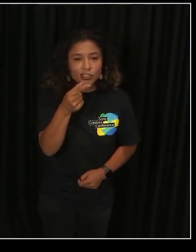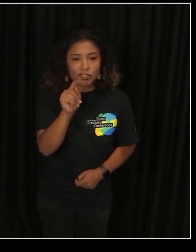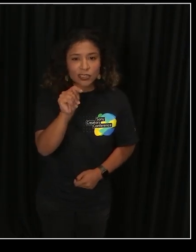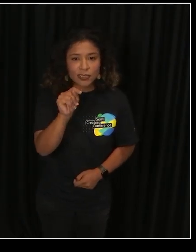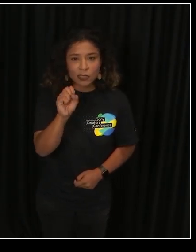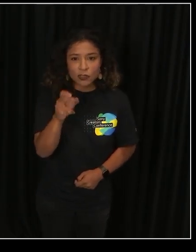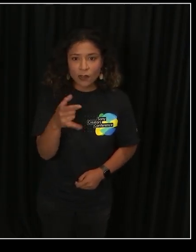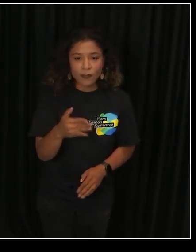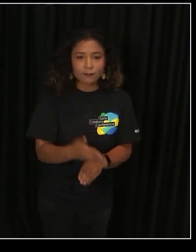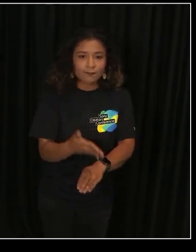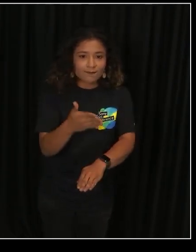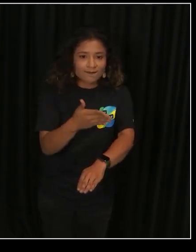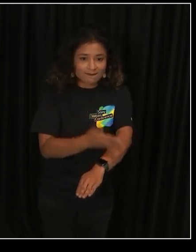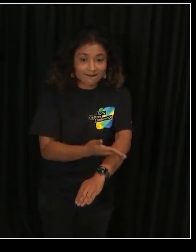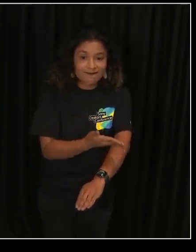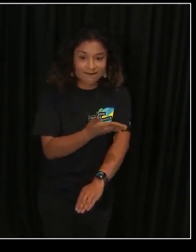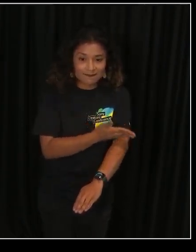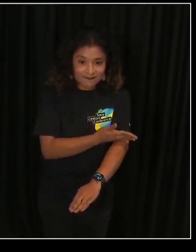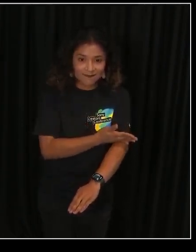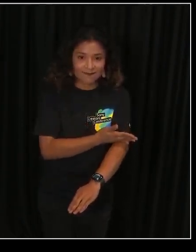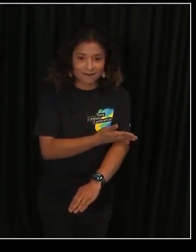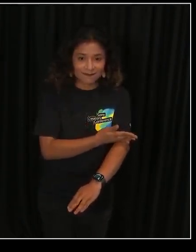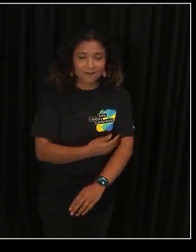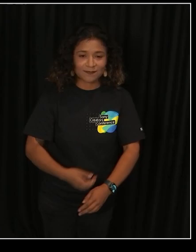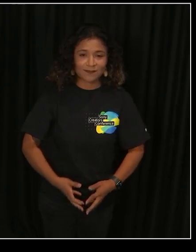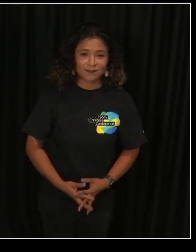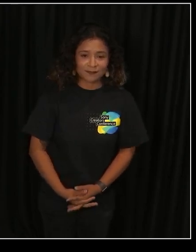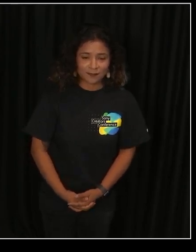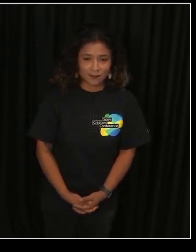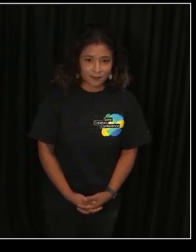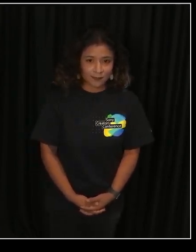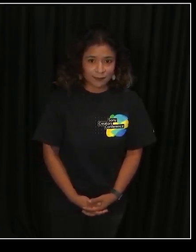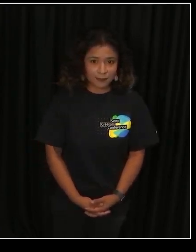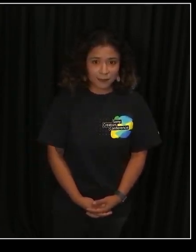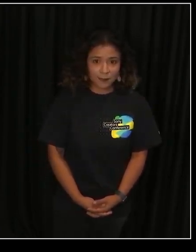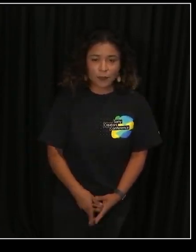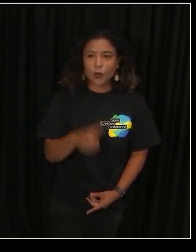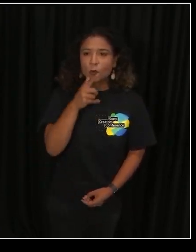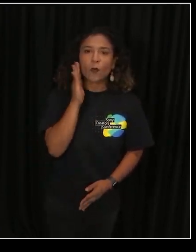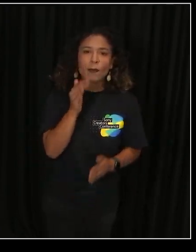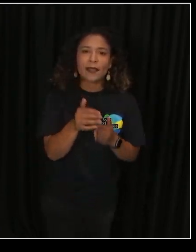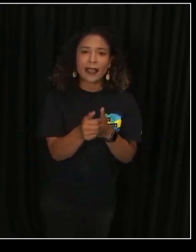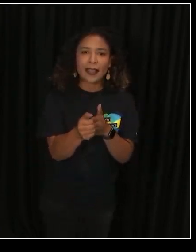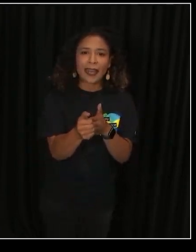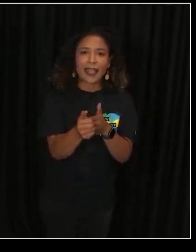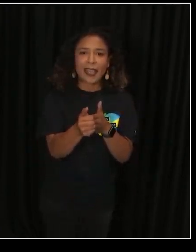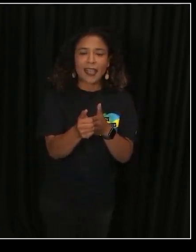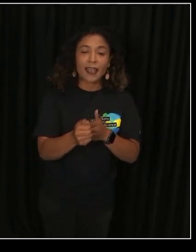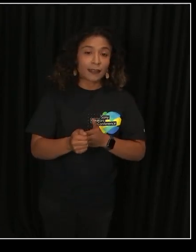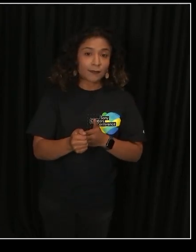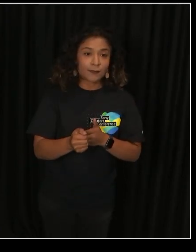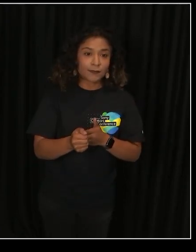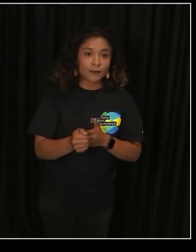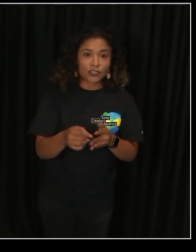It's Sophy Bordeaux, who will lead the field over the timing line from Ryota Kokubun, but who will be leaving when the checkered flag falls in four laps time?